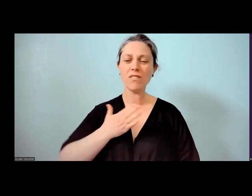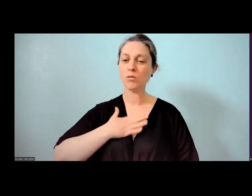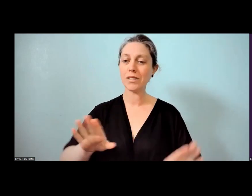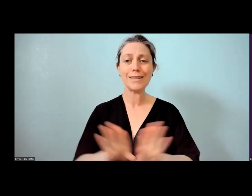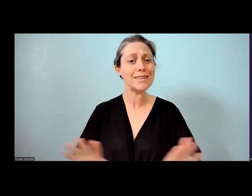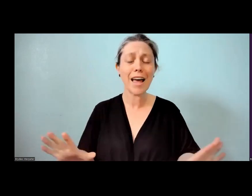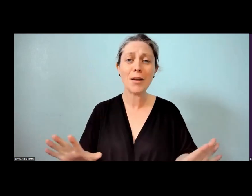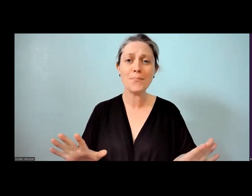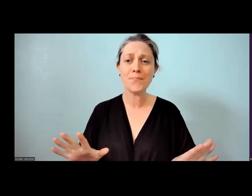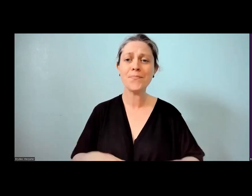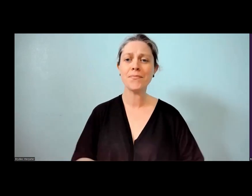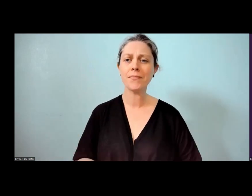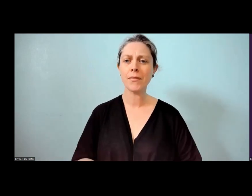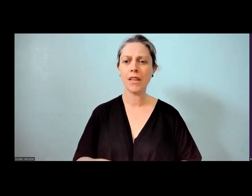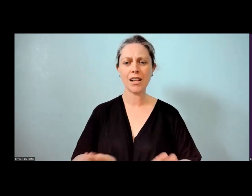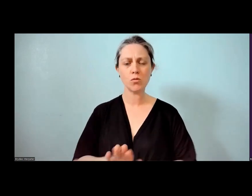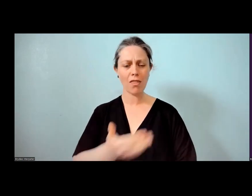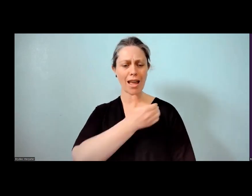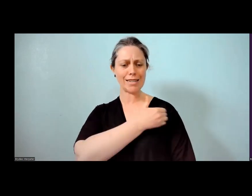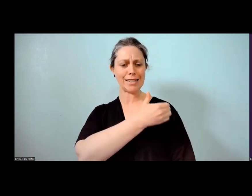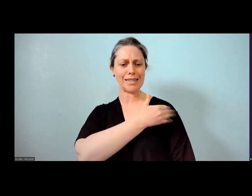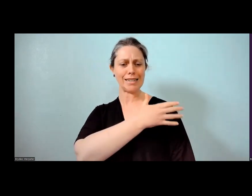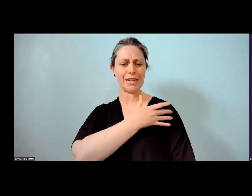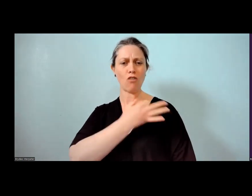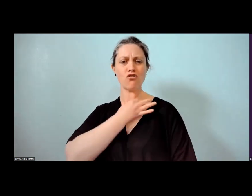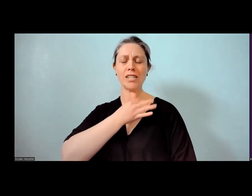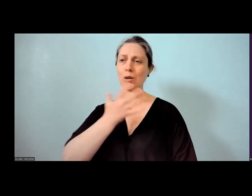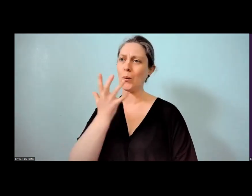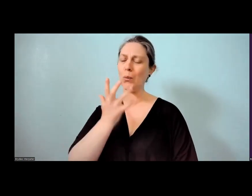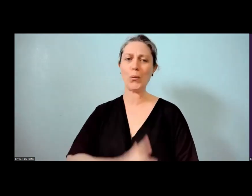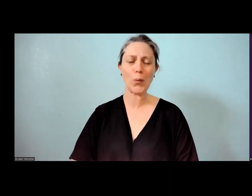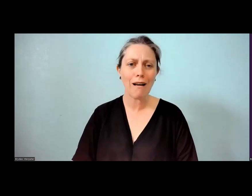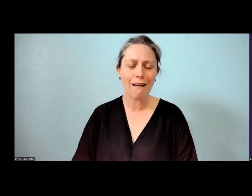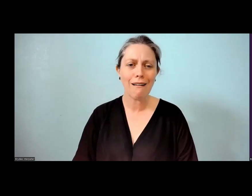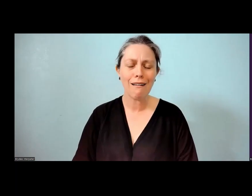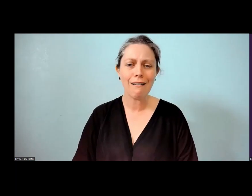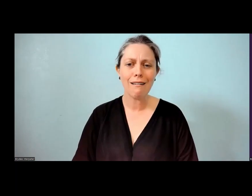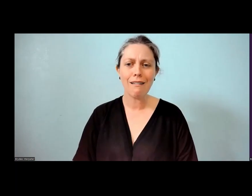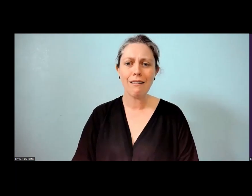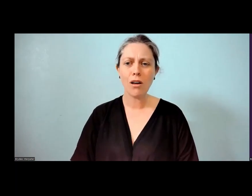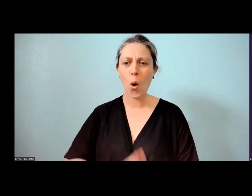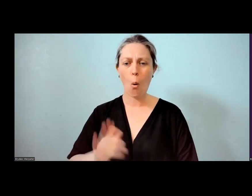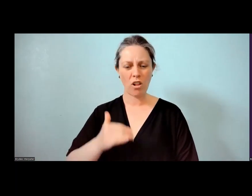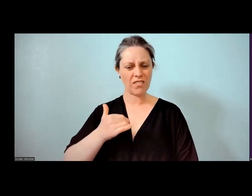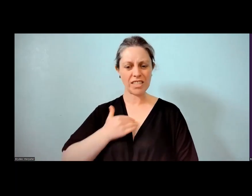And this idea of dignity of risk, I thought that was a terrific idea too, which is once again, you know what we all need in life.